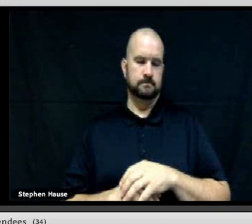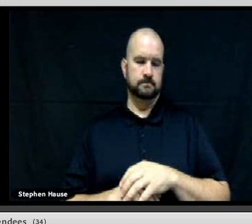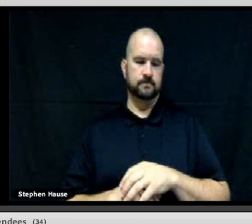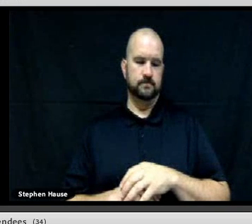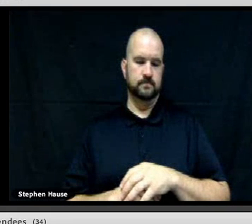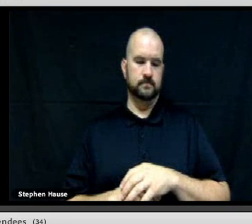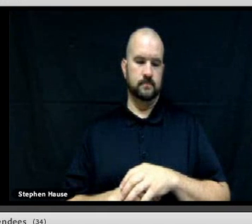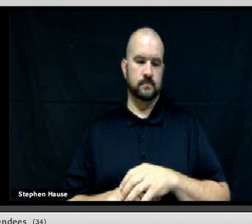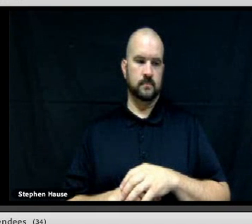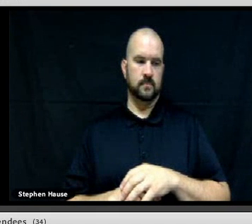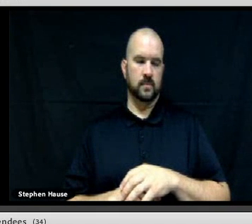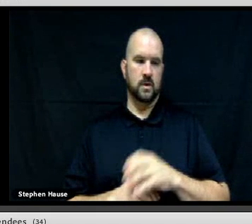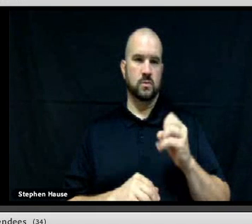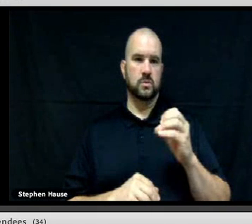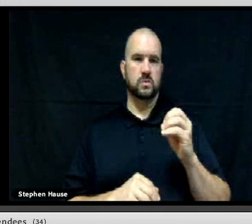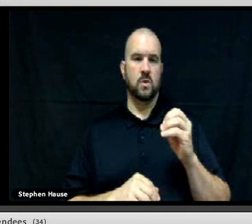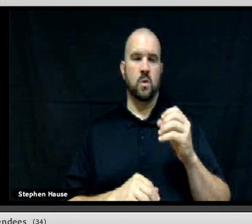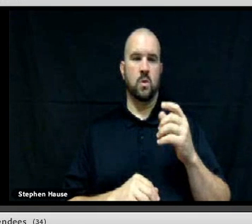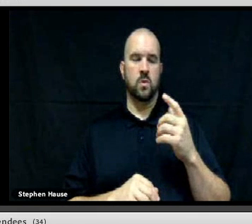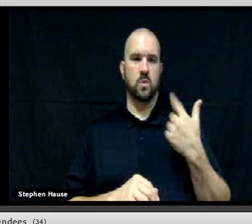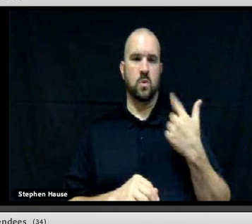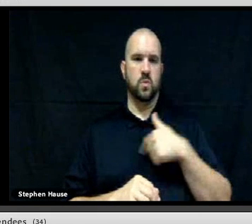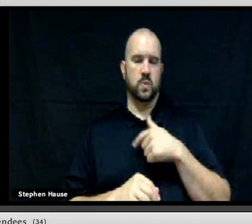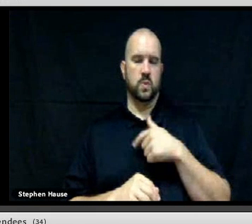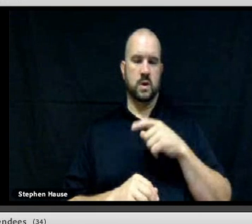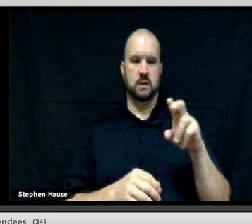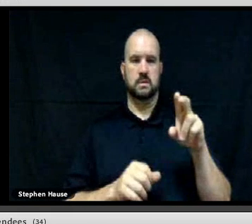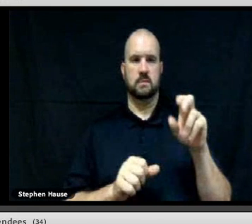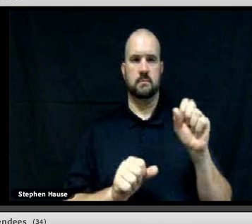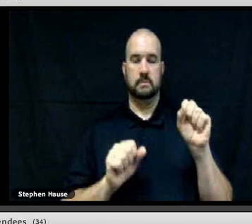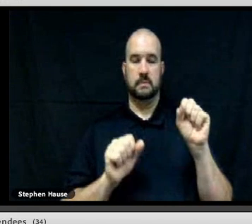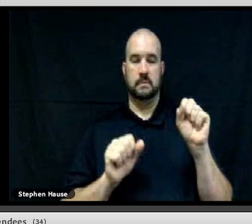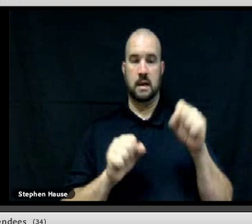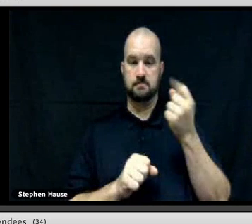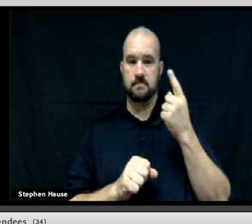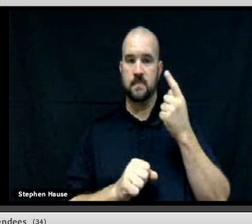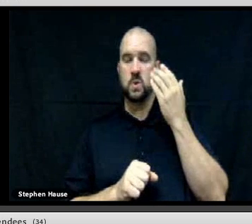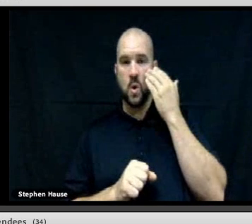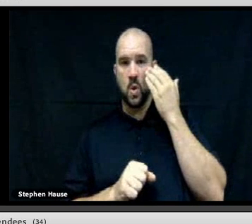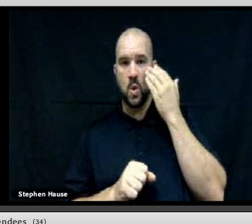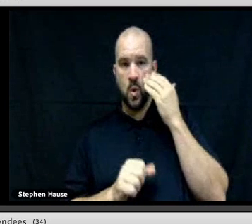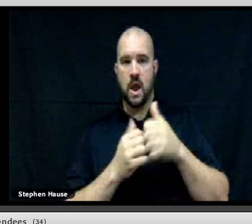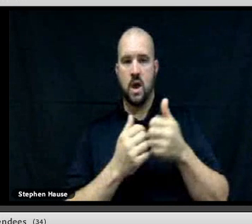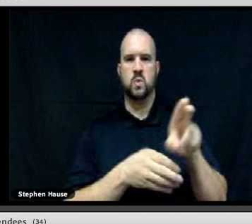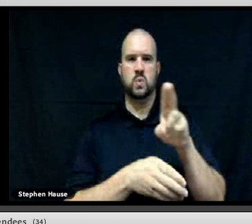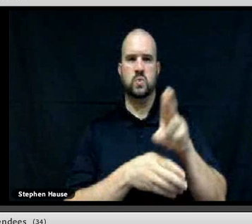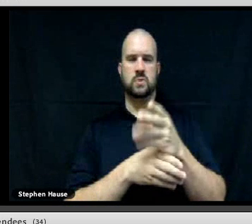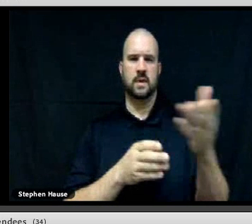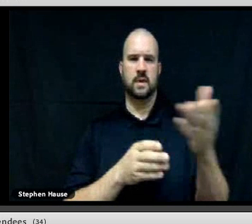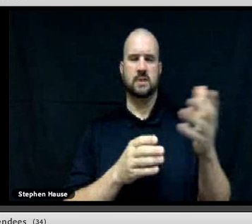for specific projects and things like that, to be able to find those objects more quickly than they would have otherwise.